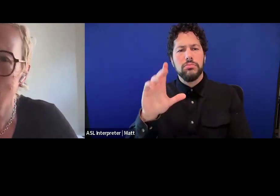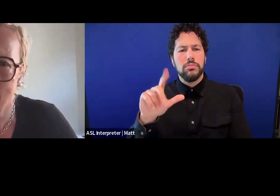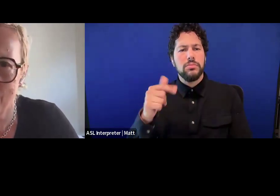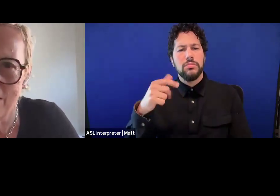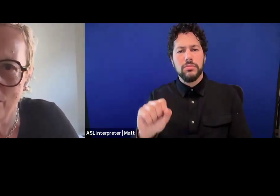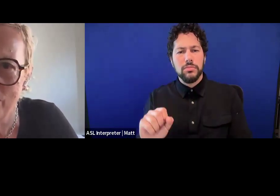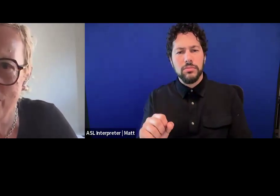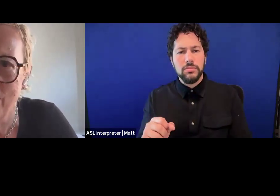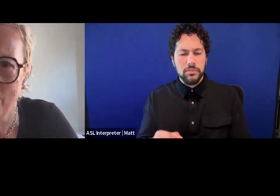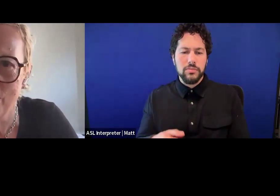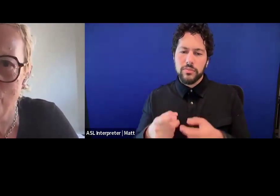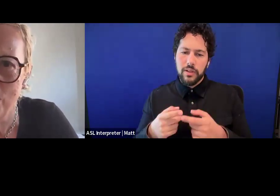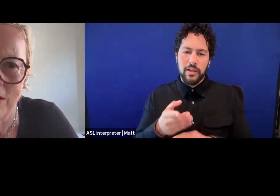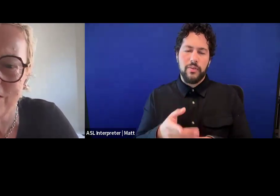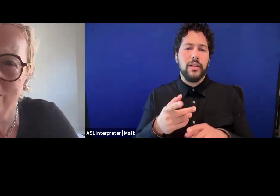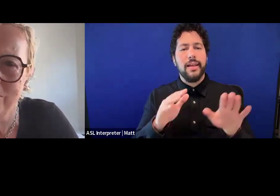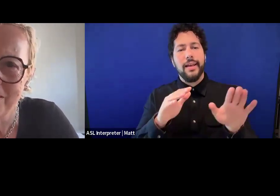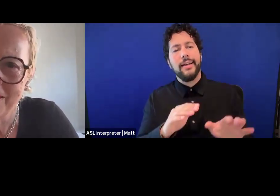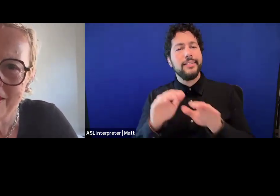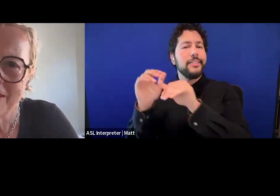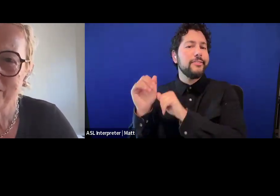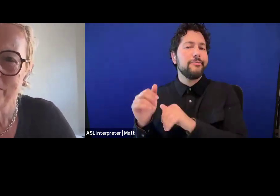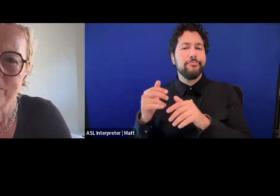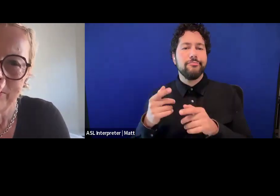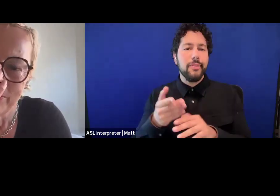Yeah, Adele.